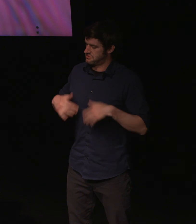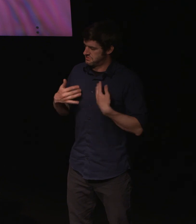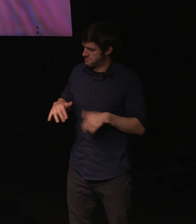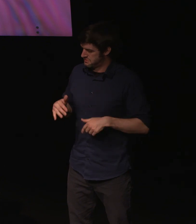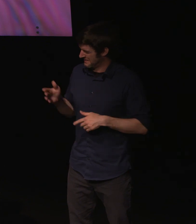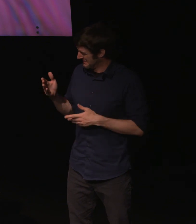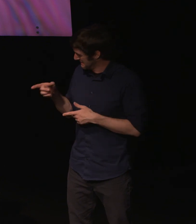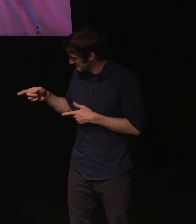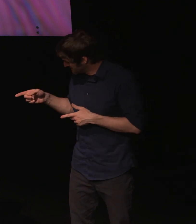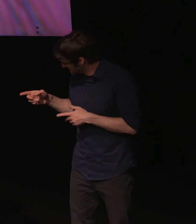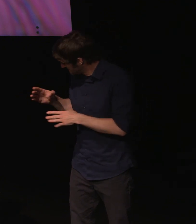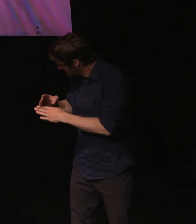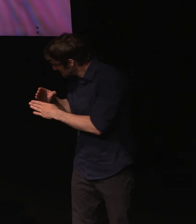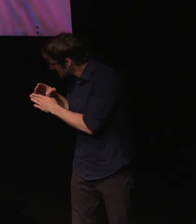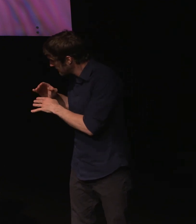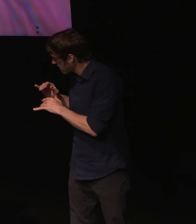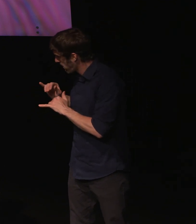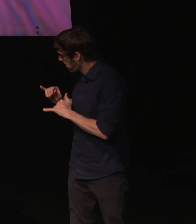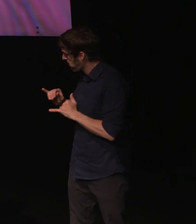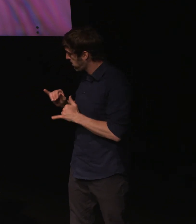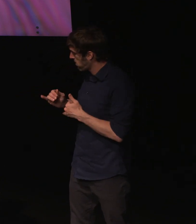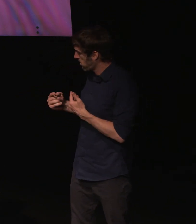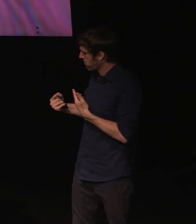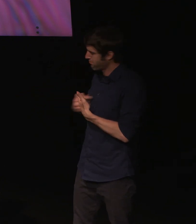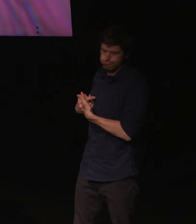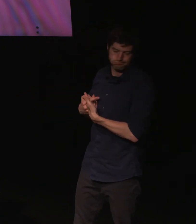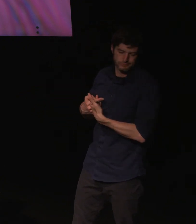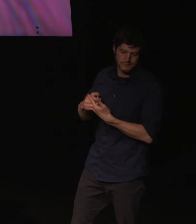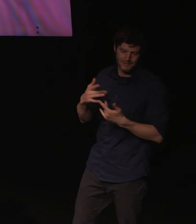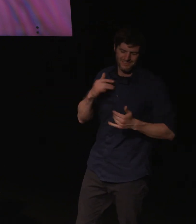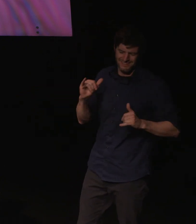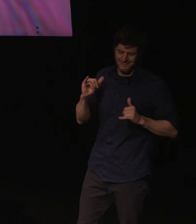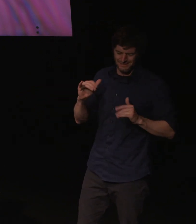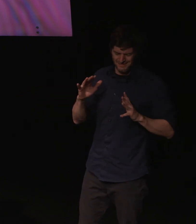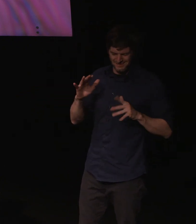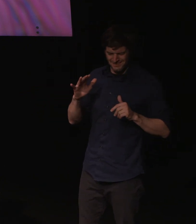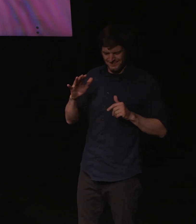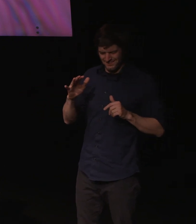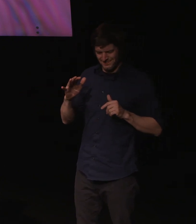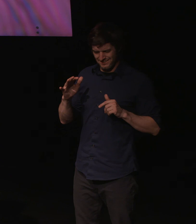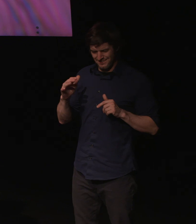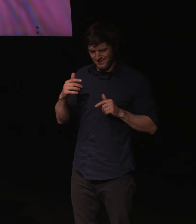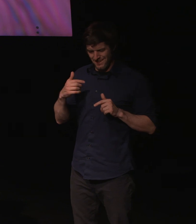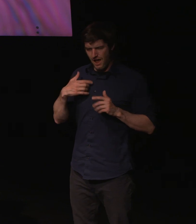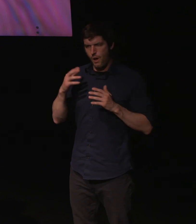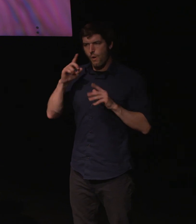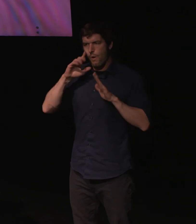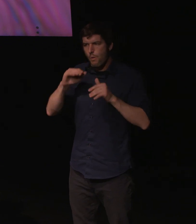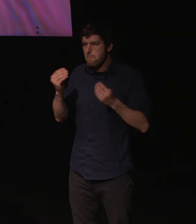that there are more people out there who are willing to take better steps, more steps